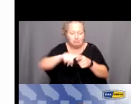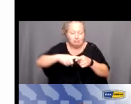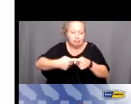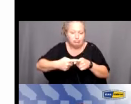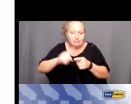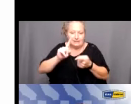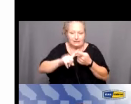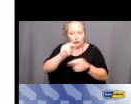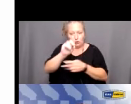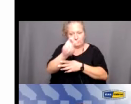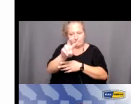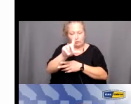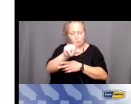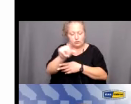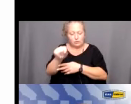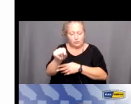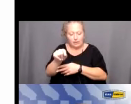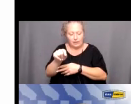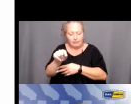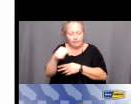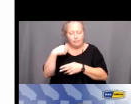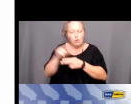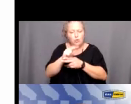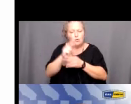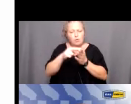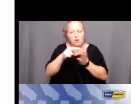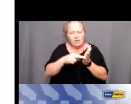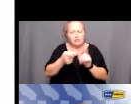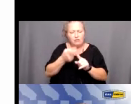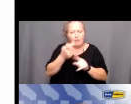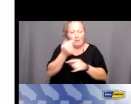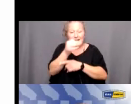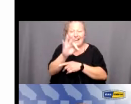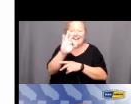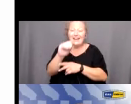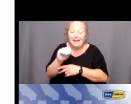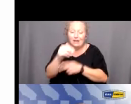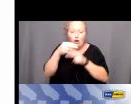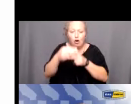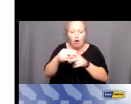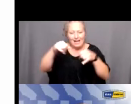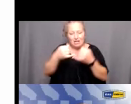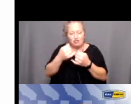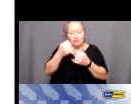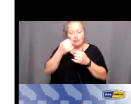We use a regulation from the early nineties called the Injury and Illness Prevention Program.